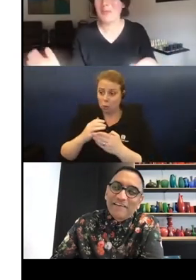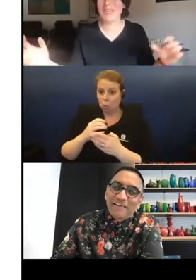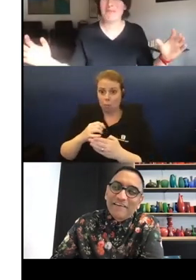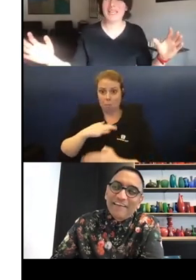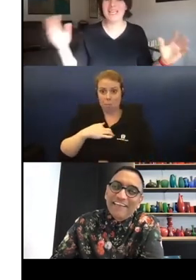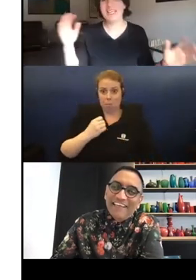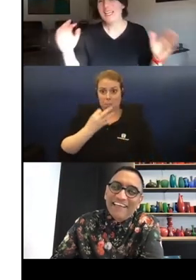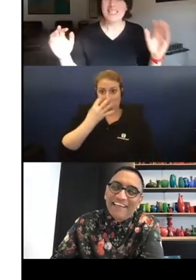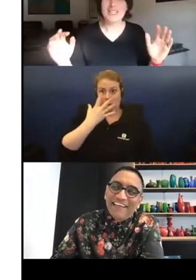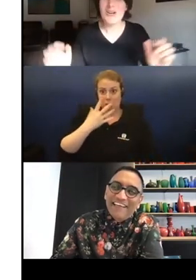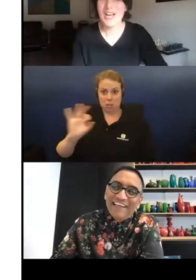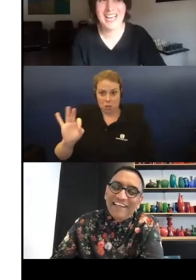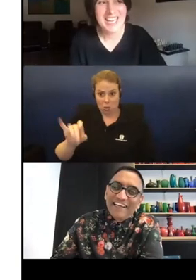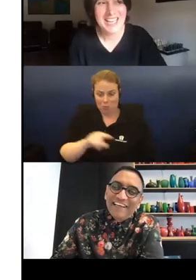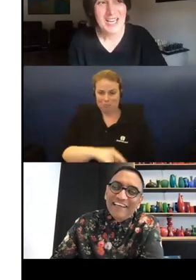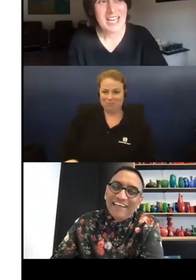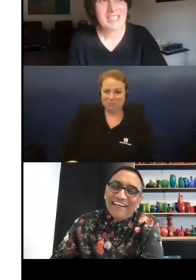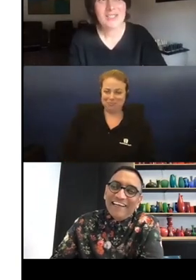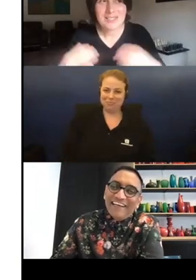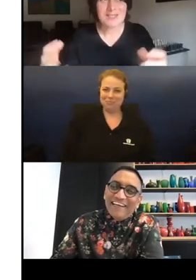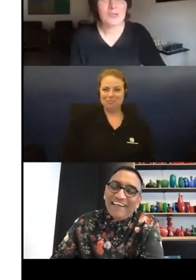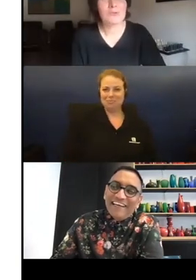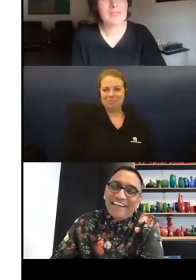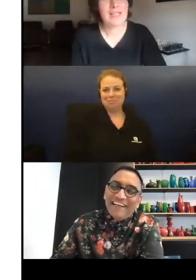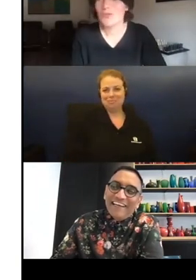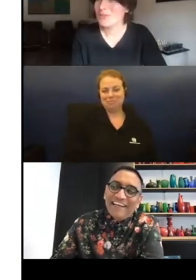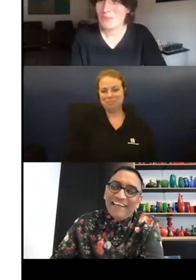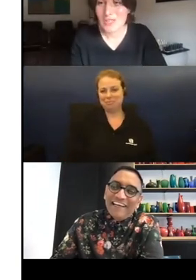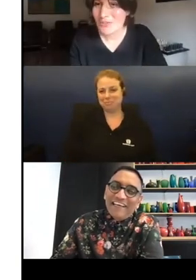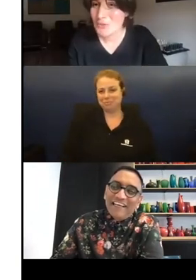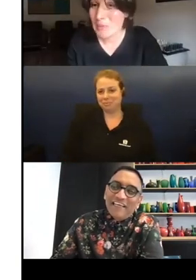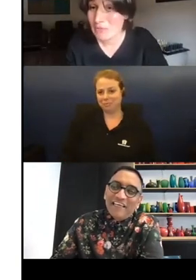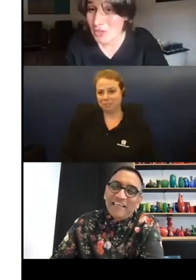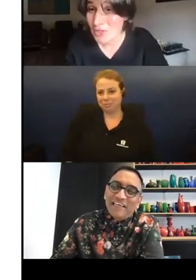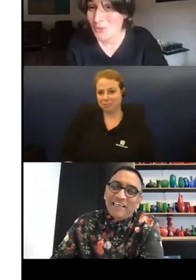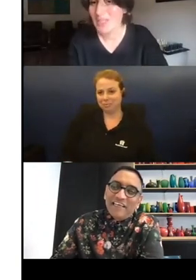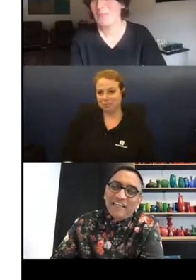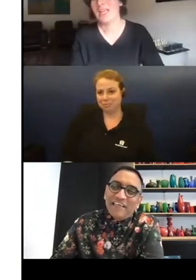being a you know and i just sort of and i don't i'm not allowed to speak russian to them